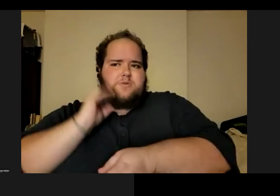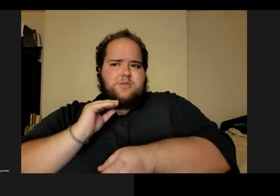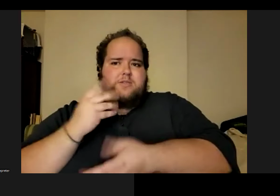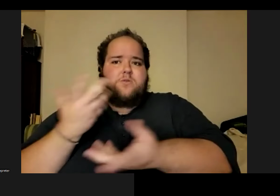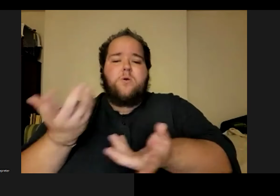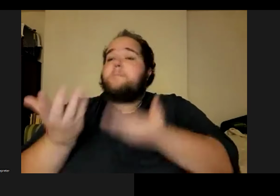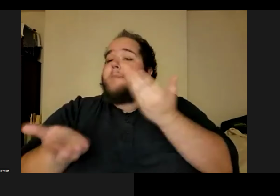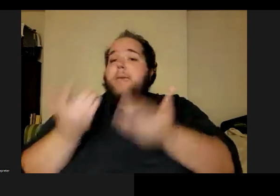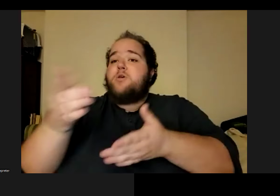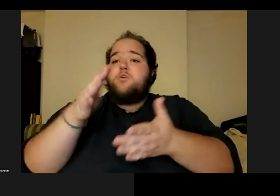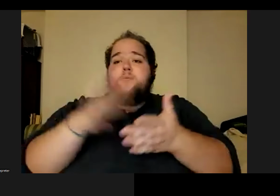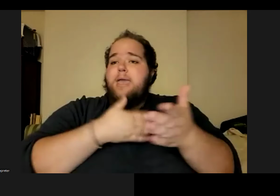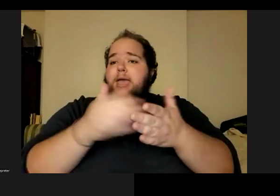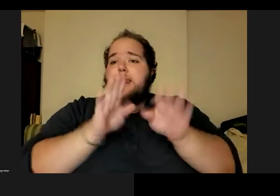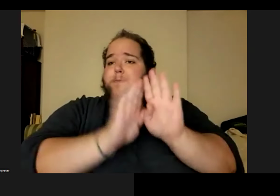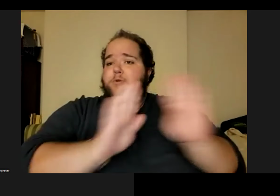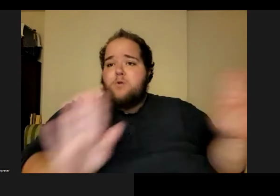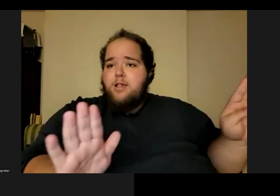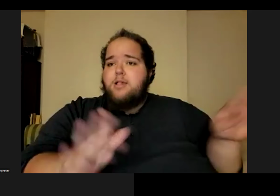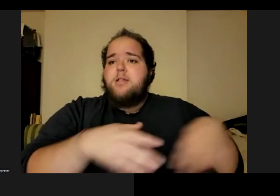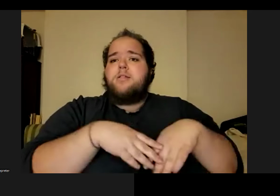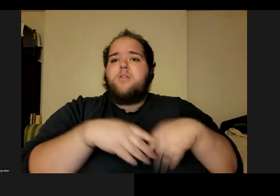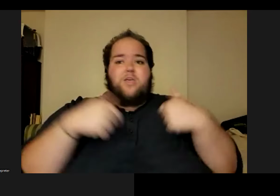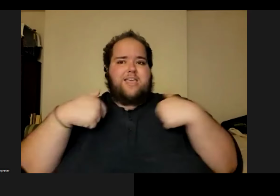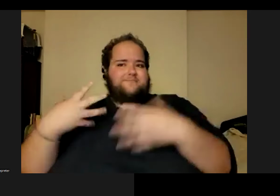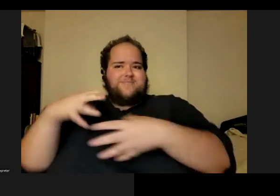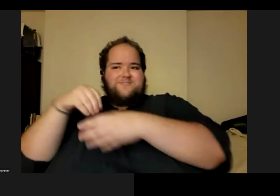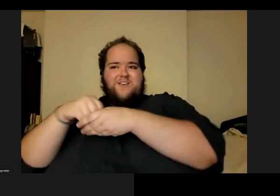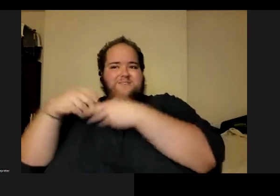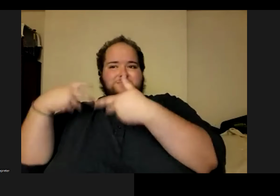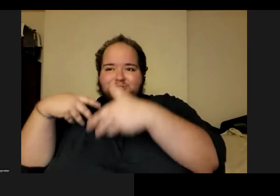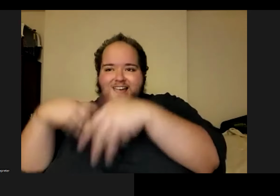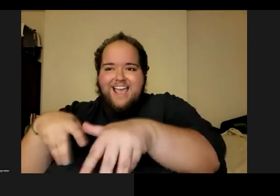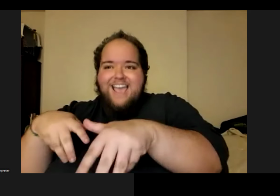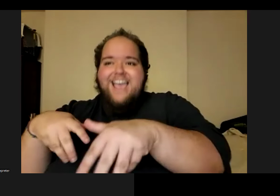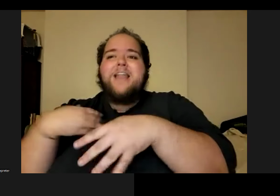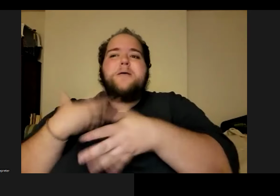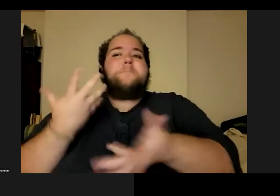I've been in a parade. So when you've done those really cool things that might be a little random.